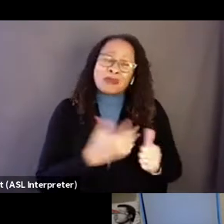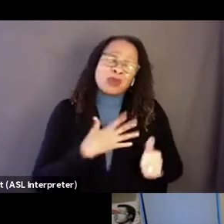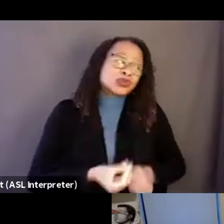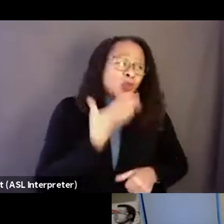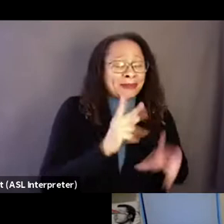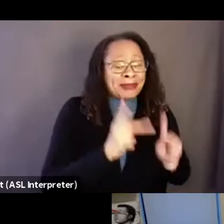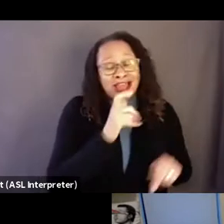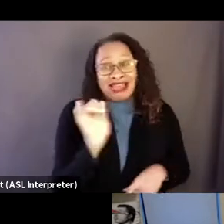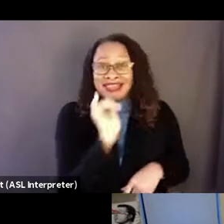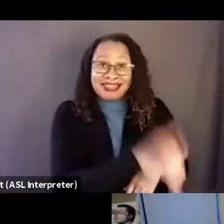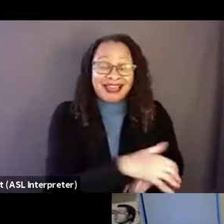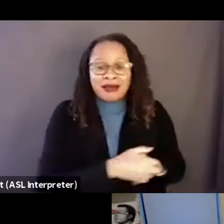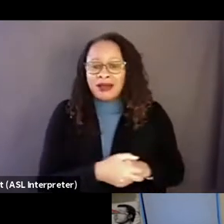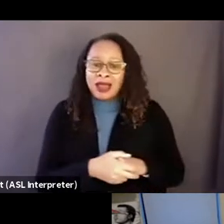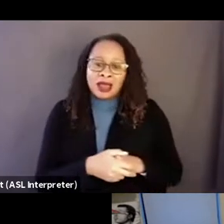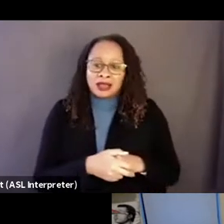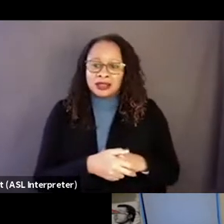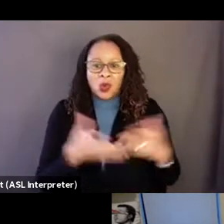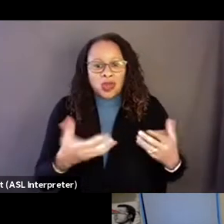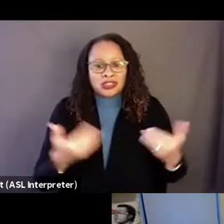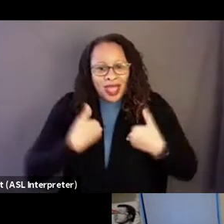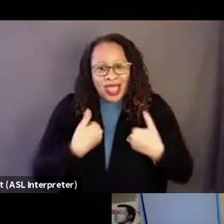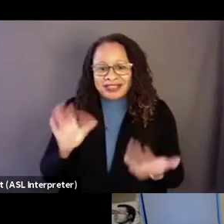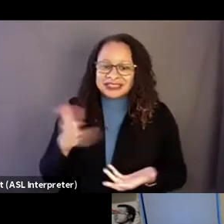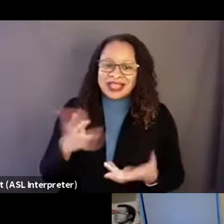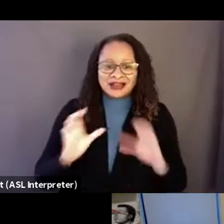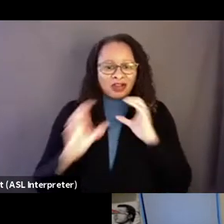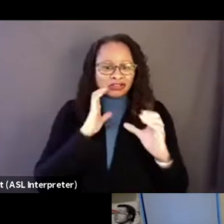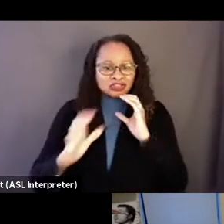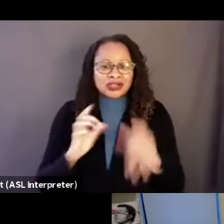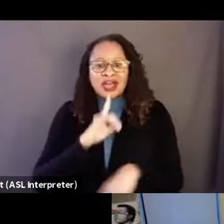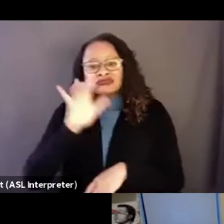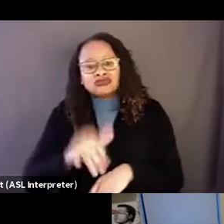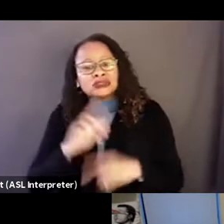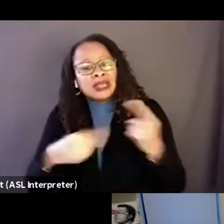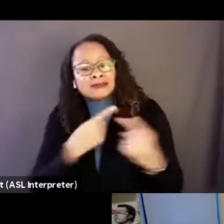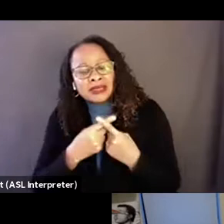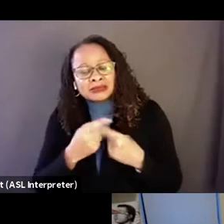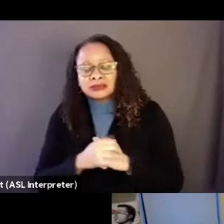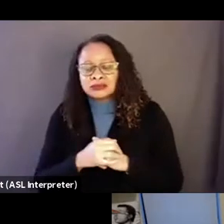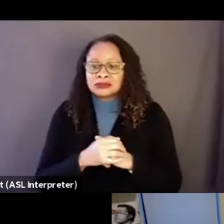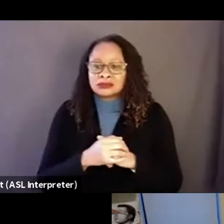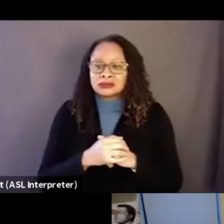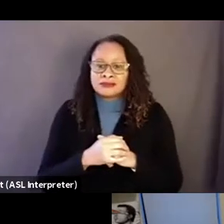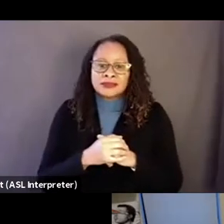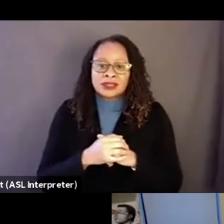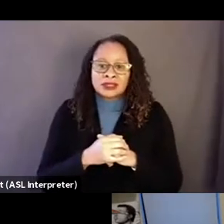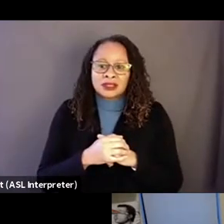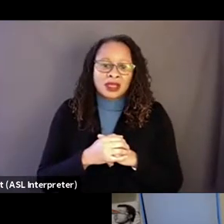Or, wanting to have these kinds of conversations that are really about assuaging guilt